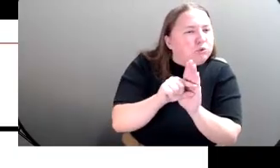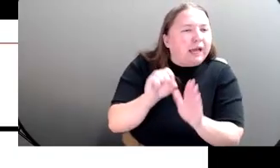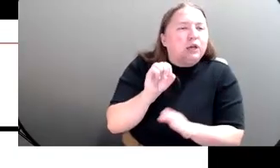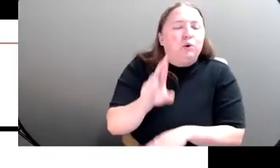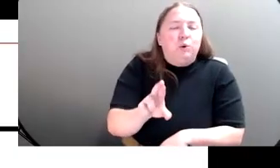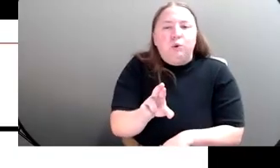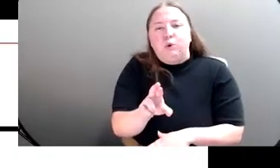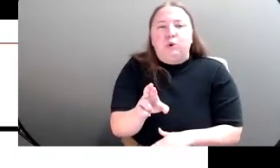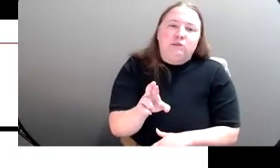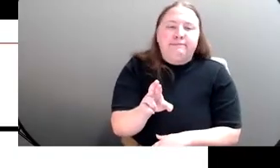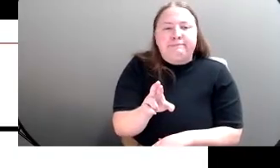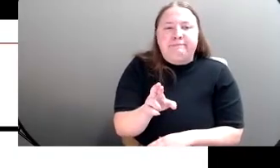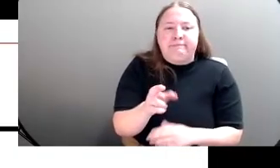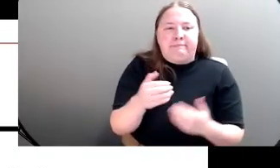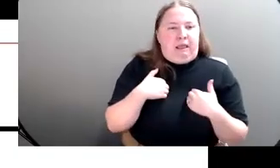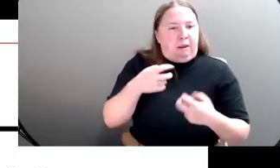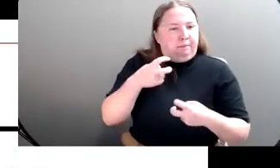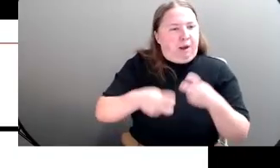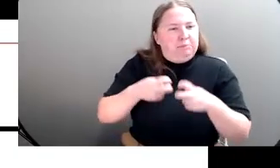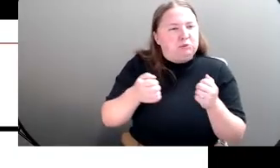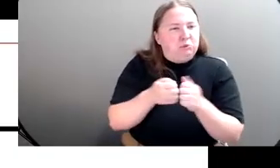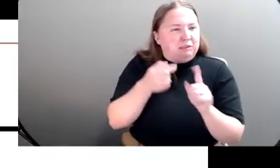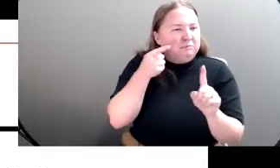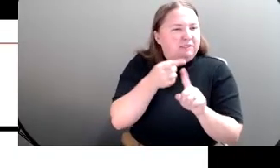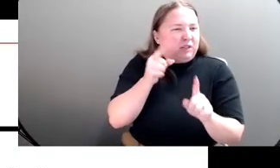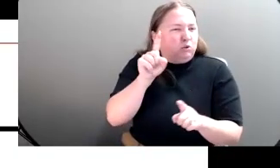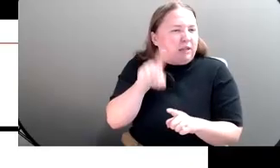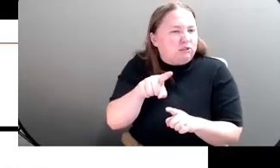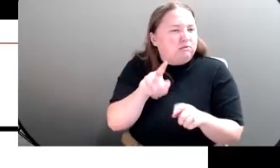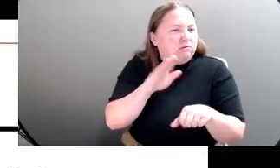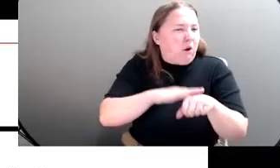you know, had problems with certain questions on an assessment,